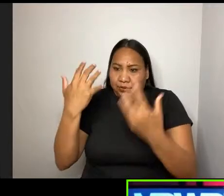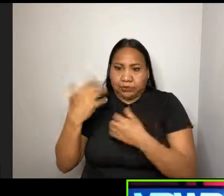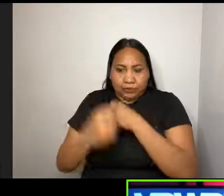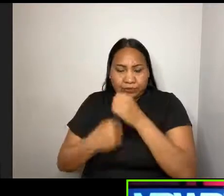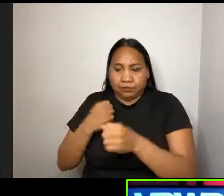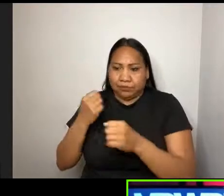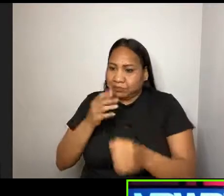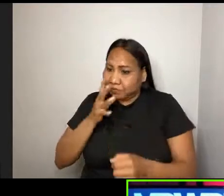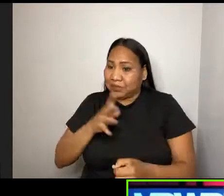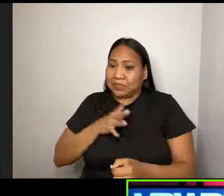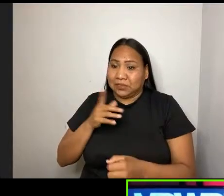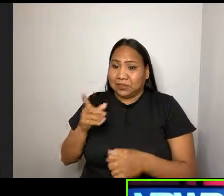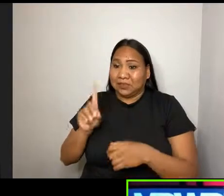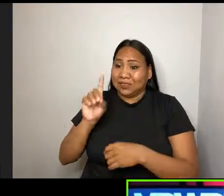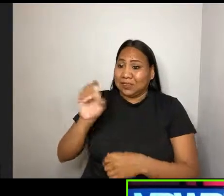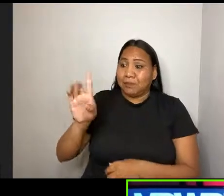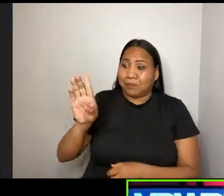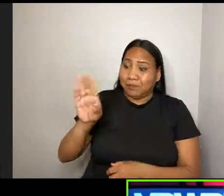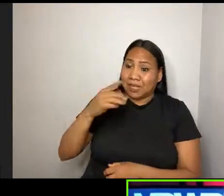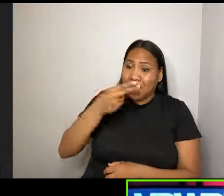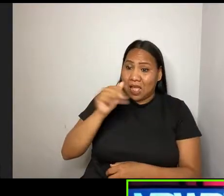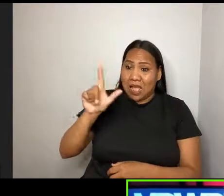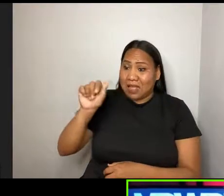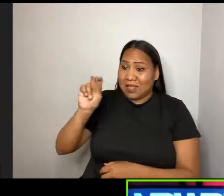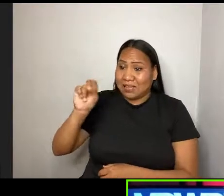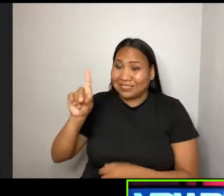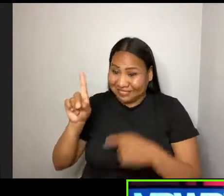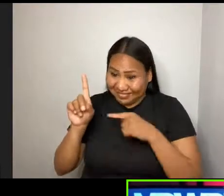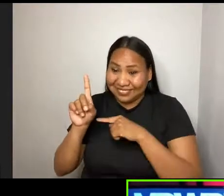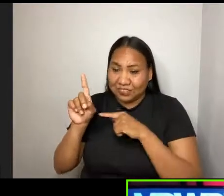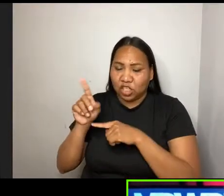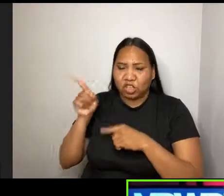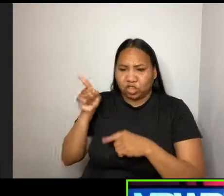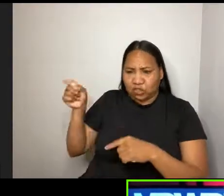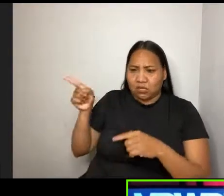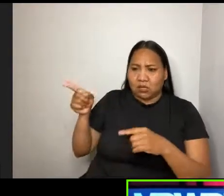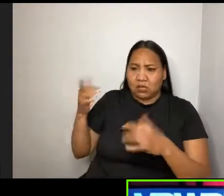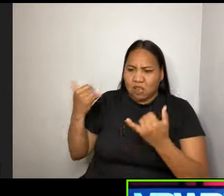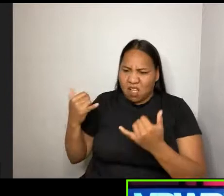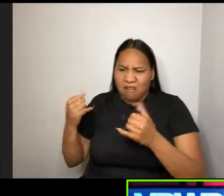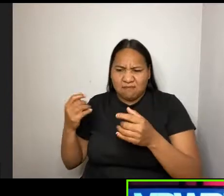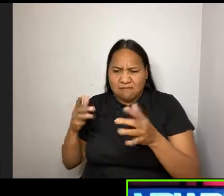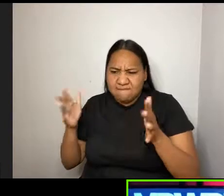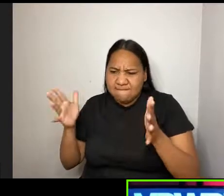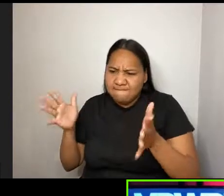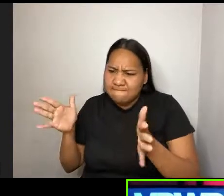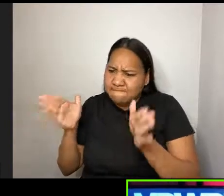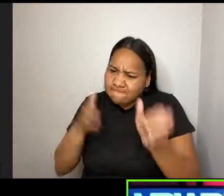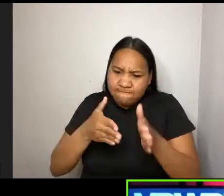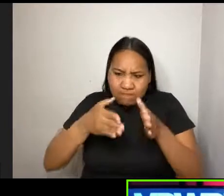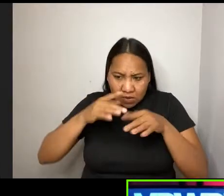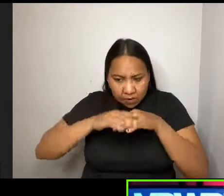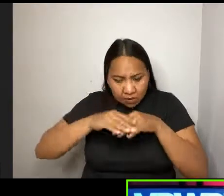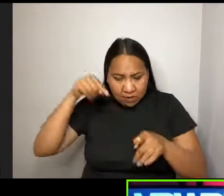They are going to be devoting government resources to finding out what is happening. When it comes to